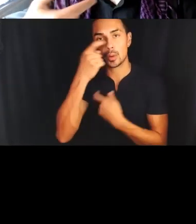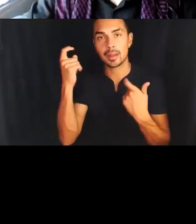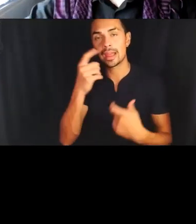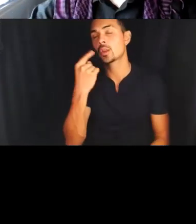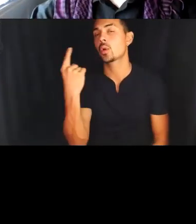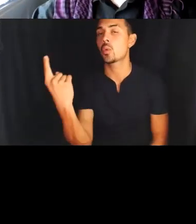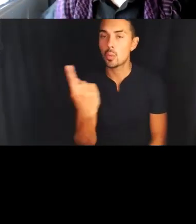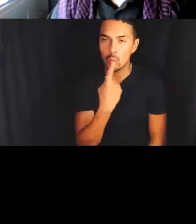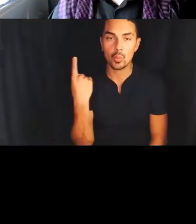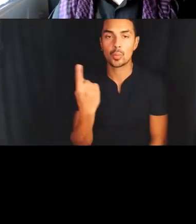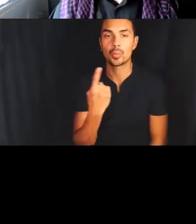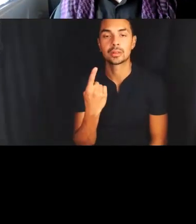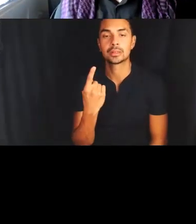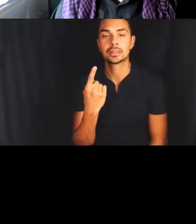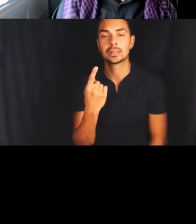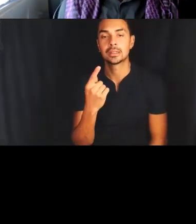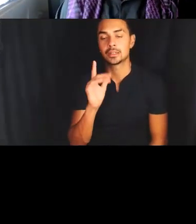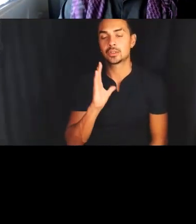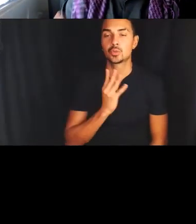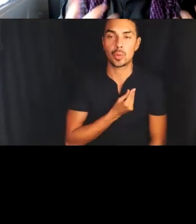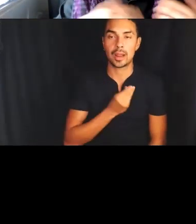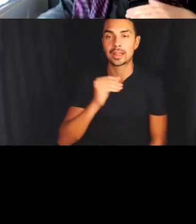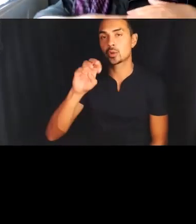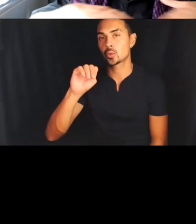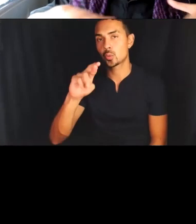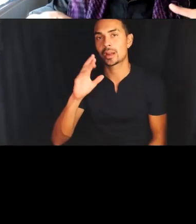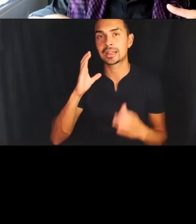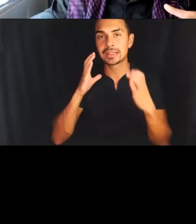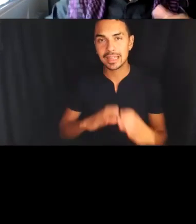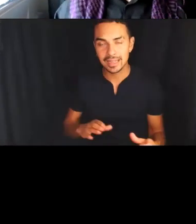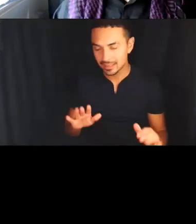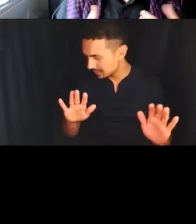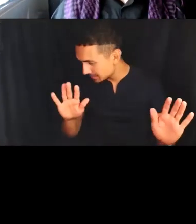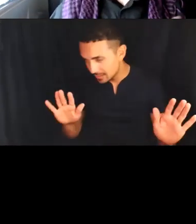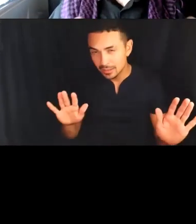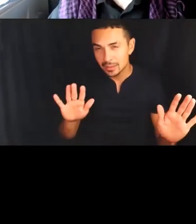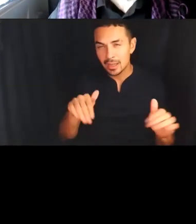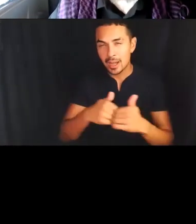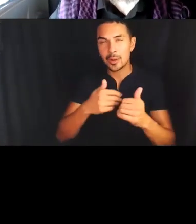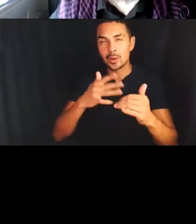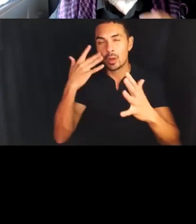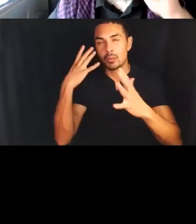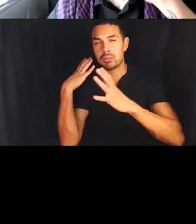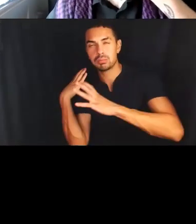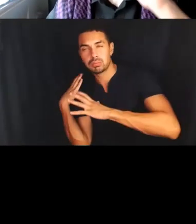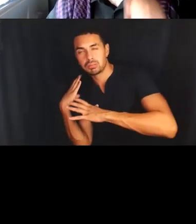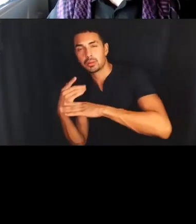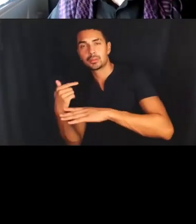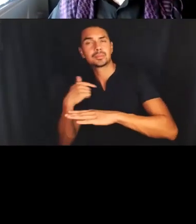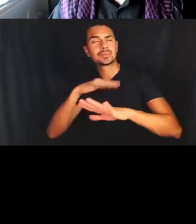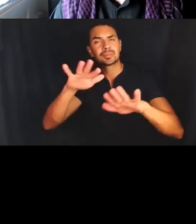all of those trans and queer clients. So how do we spread that load? How do we make sure that everybody is